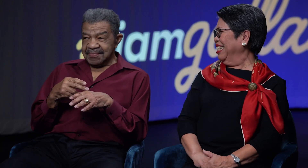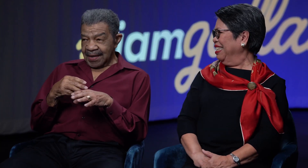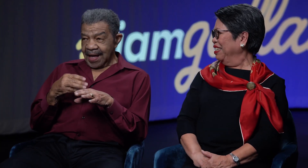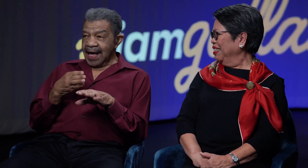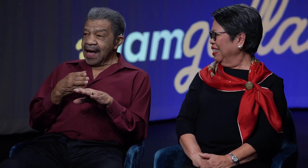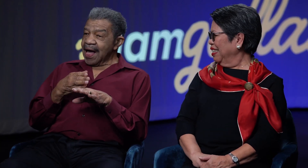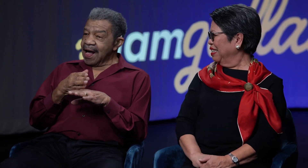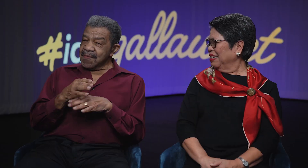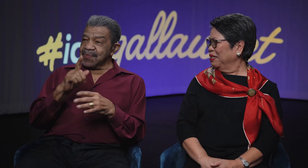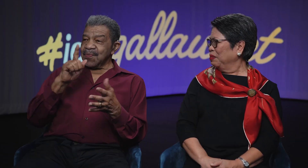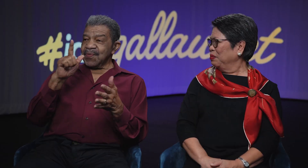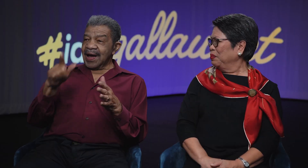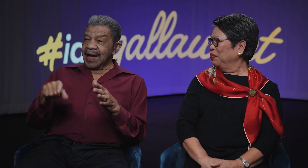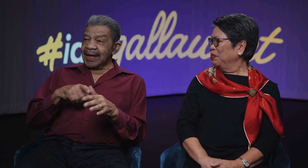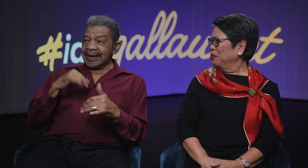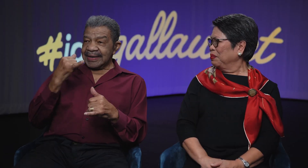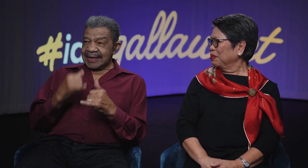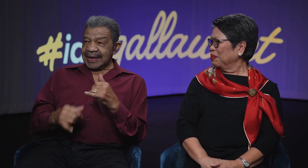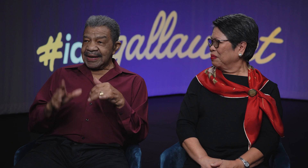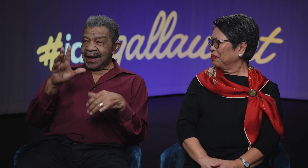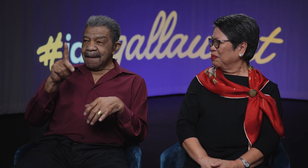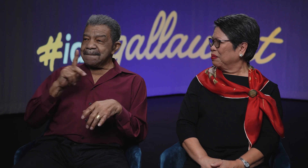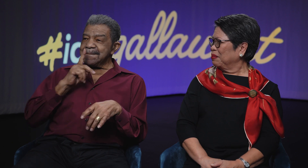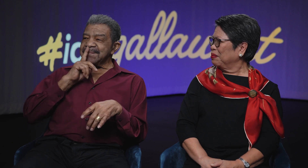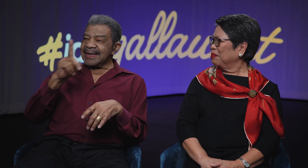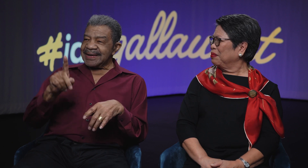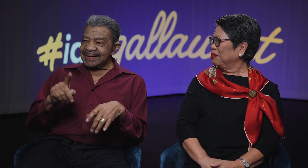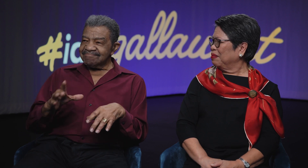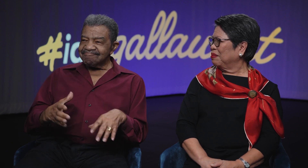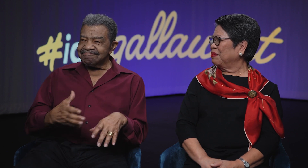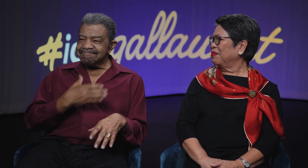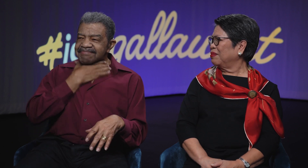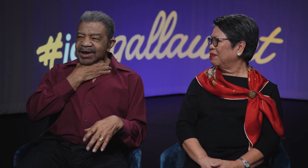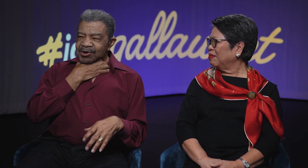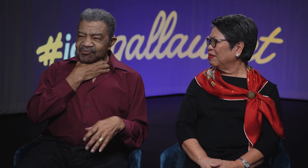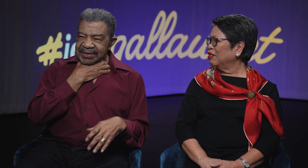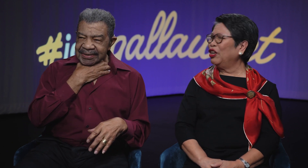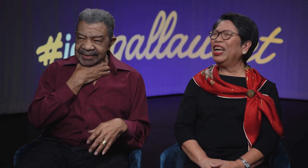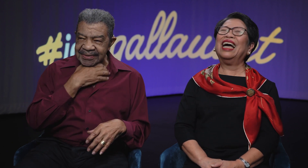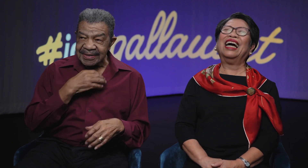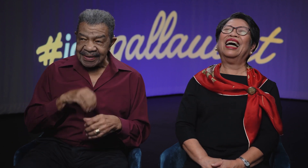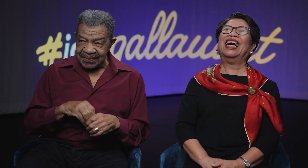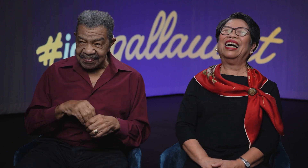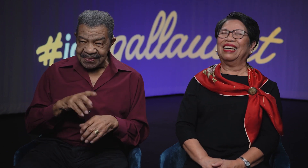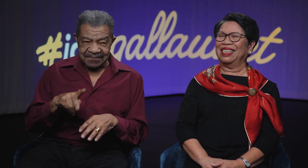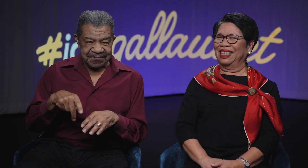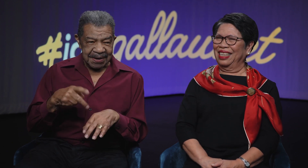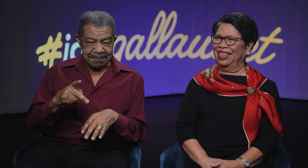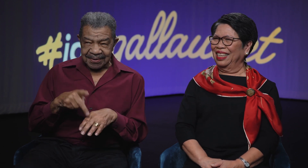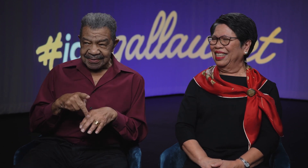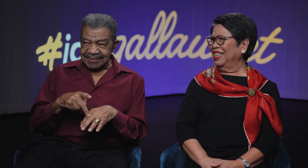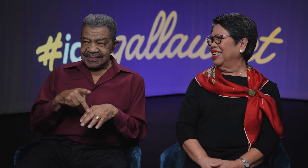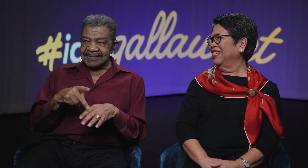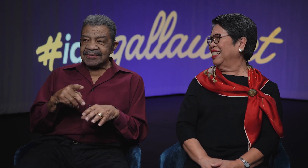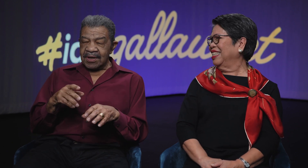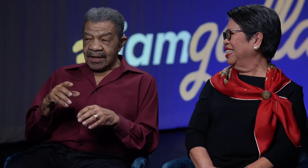…after a while, I ended up being married in the Philippines.